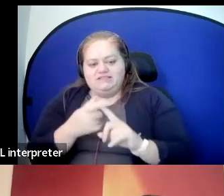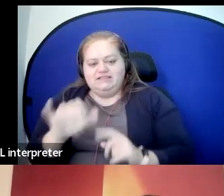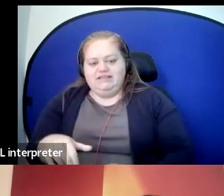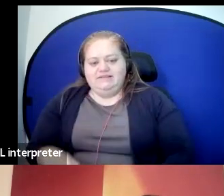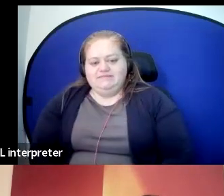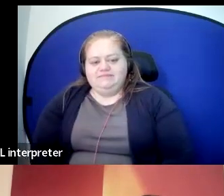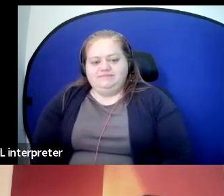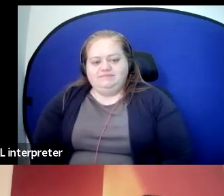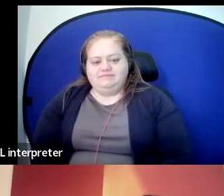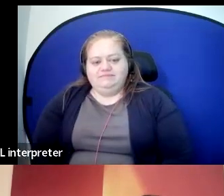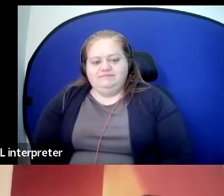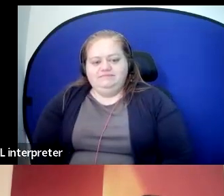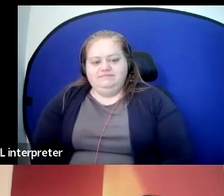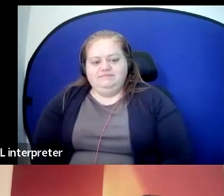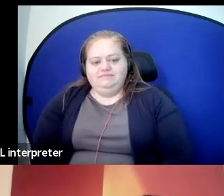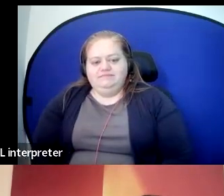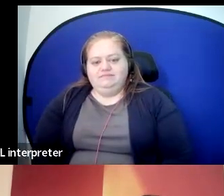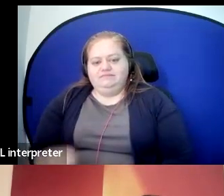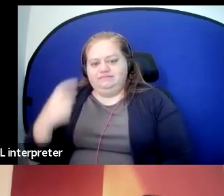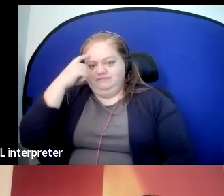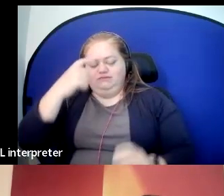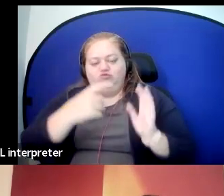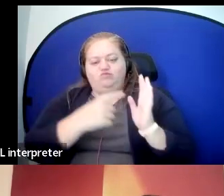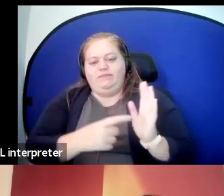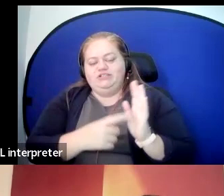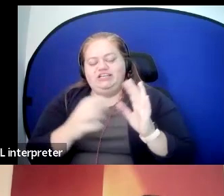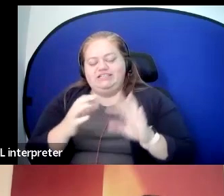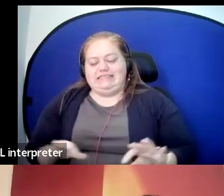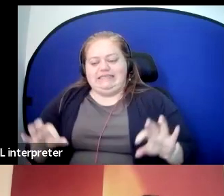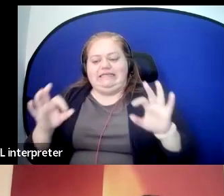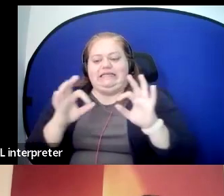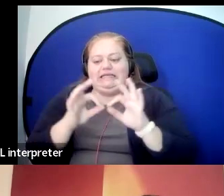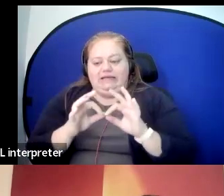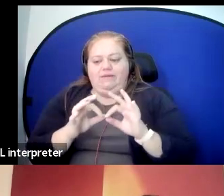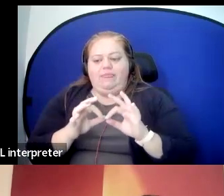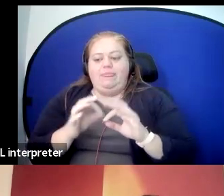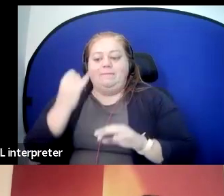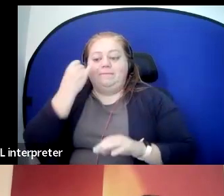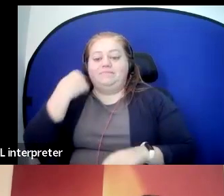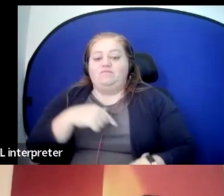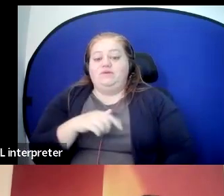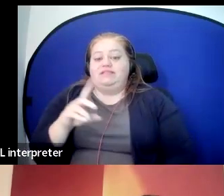I think representation is key. As long as disabled people represent ourselves